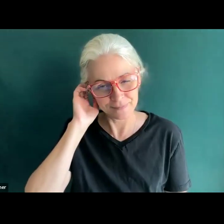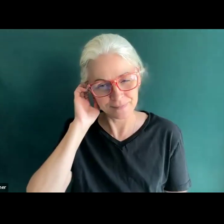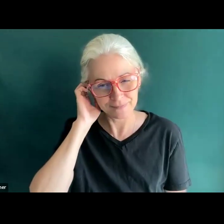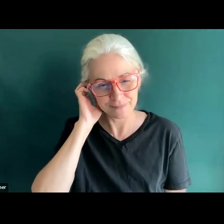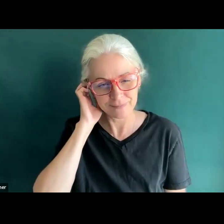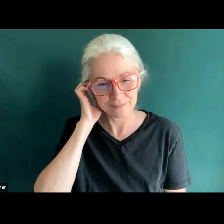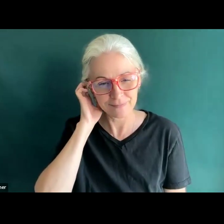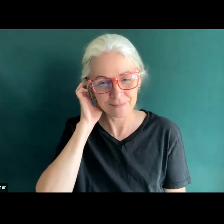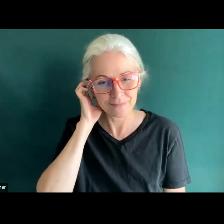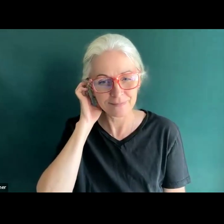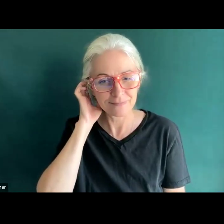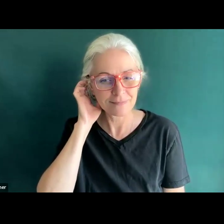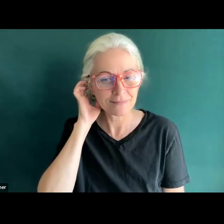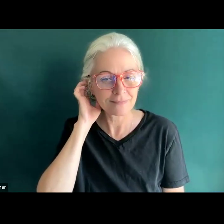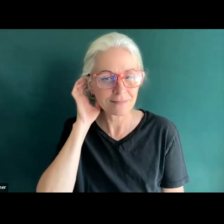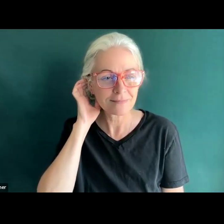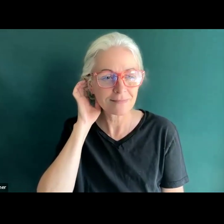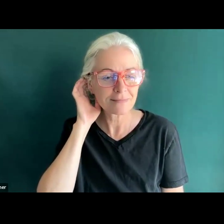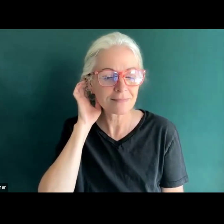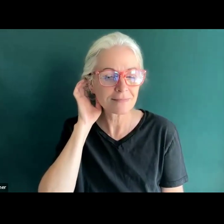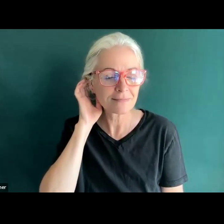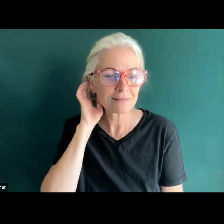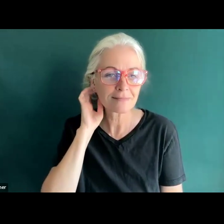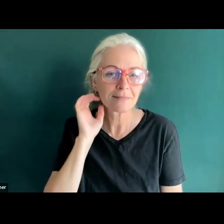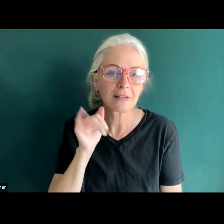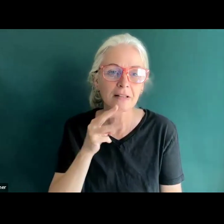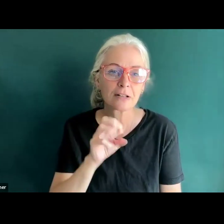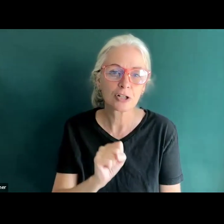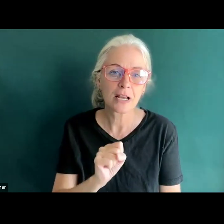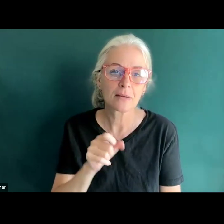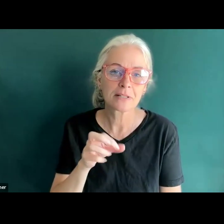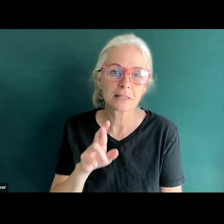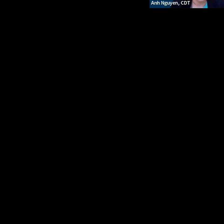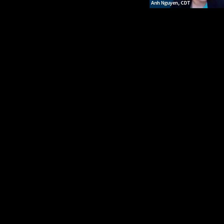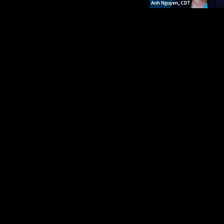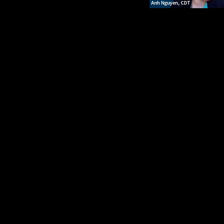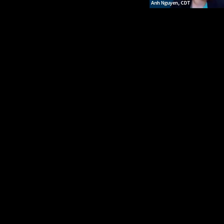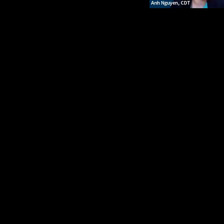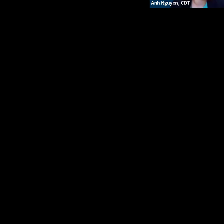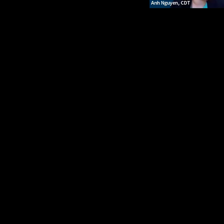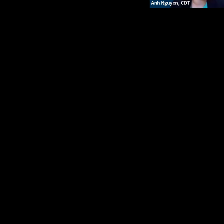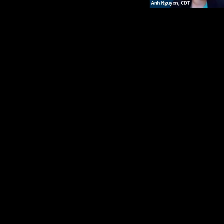like to introduce James Spencer, our Broadband Administrative Manager, to share about the digital